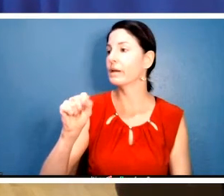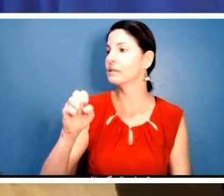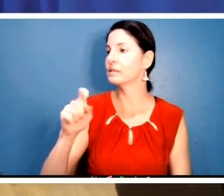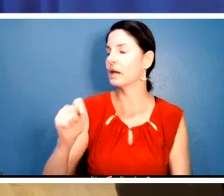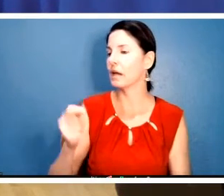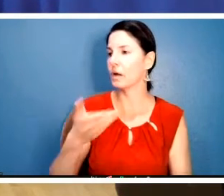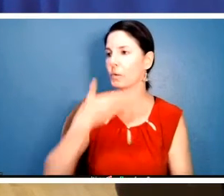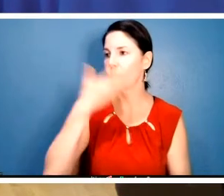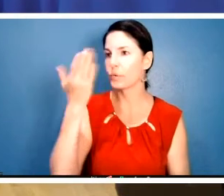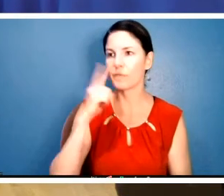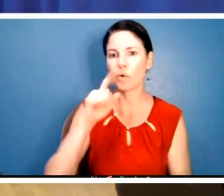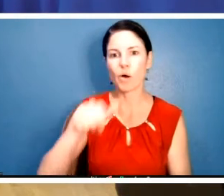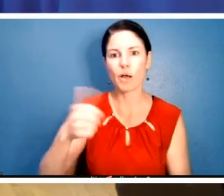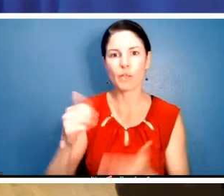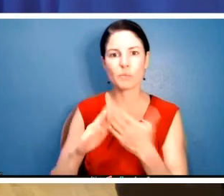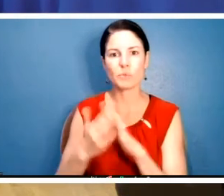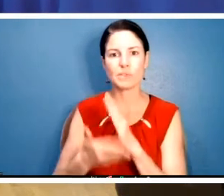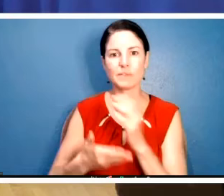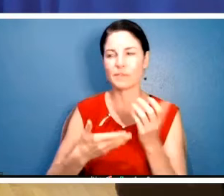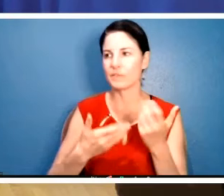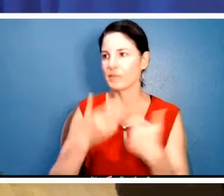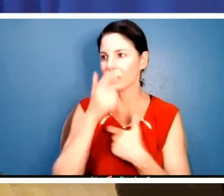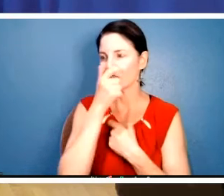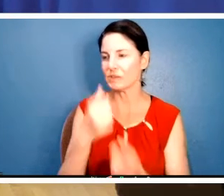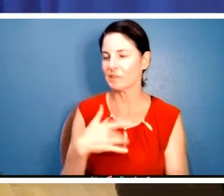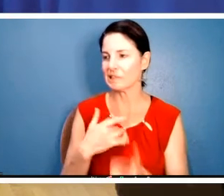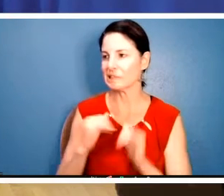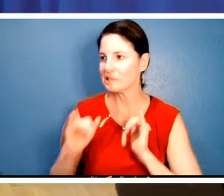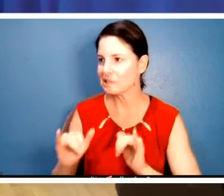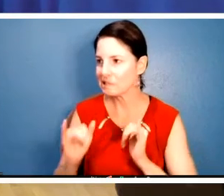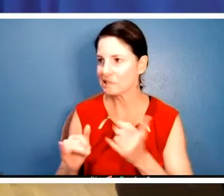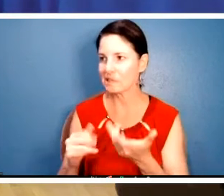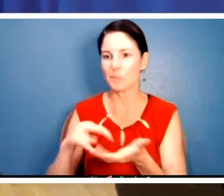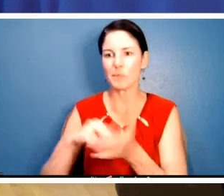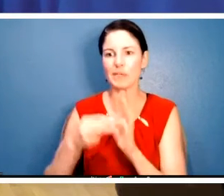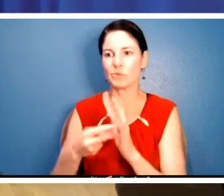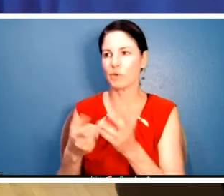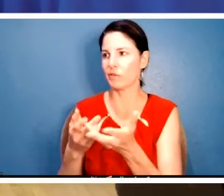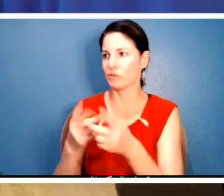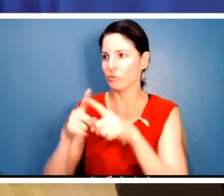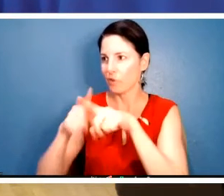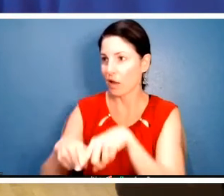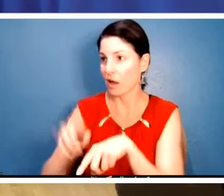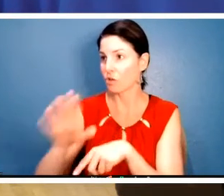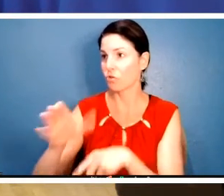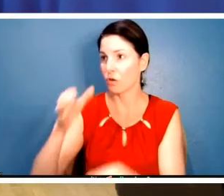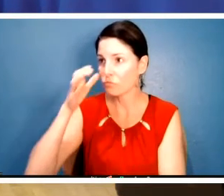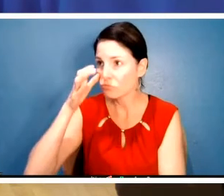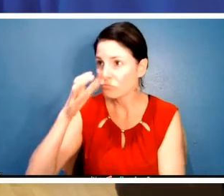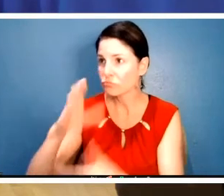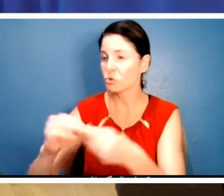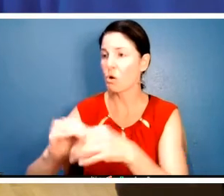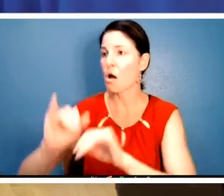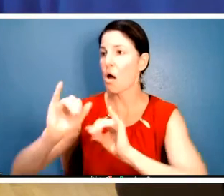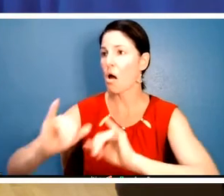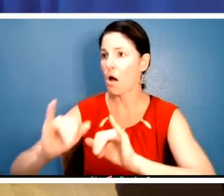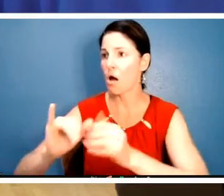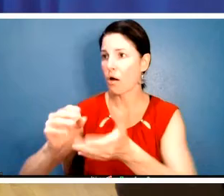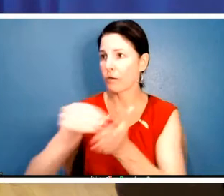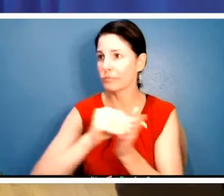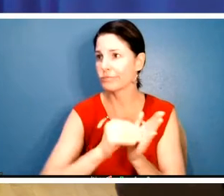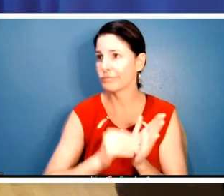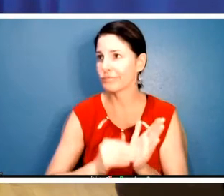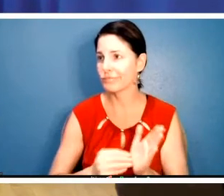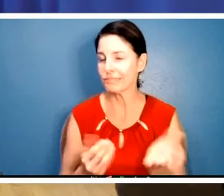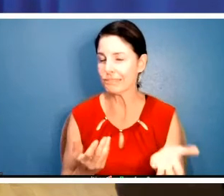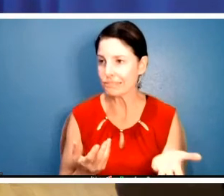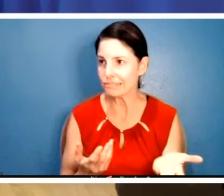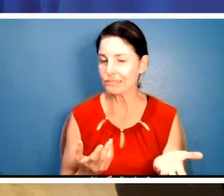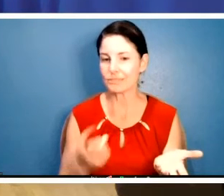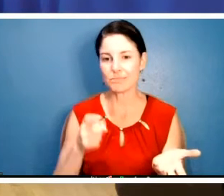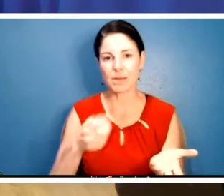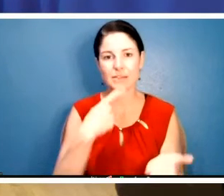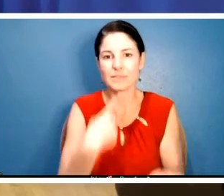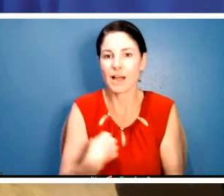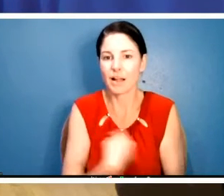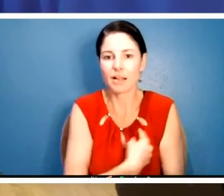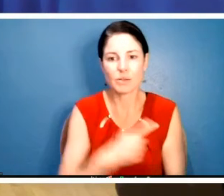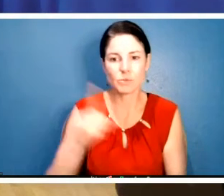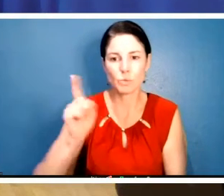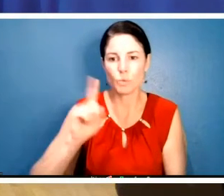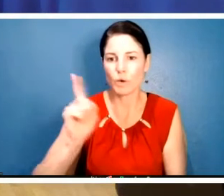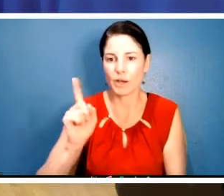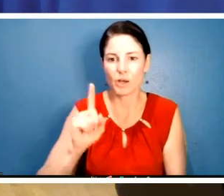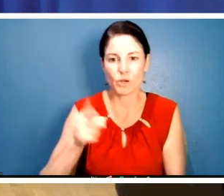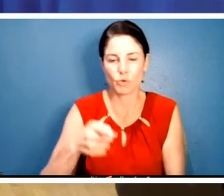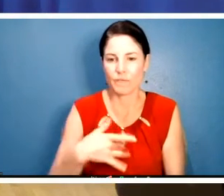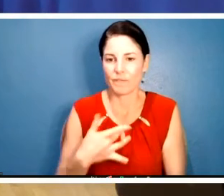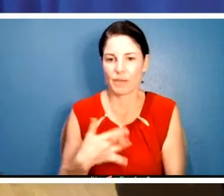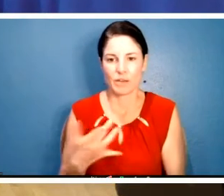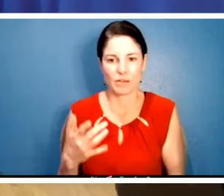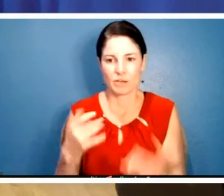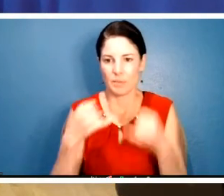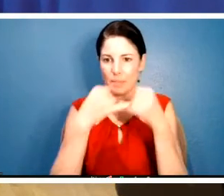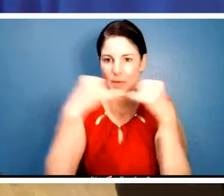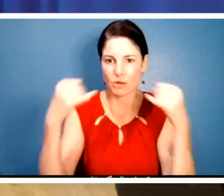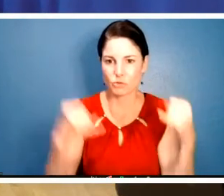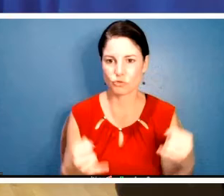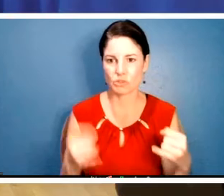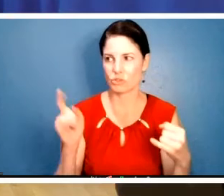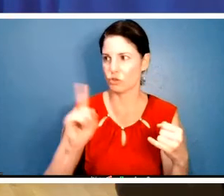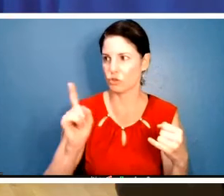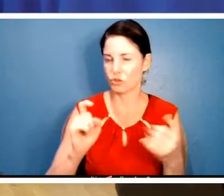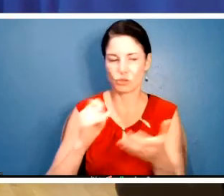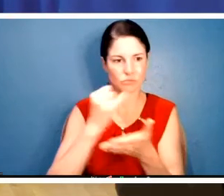I think we're still in a space where we have to rely more so on anecdotal contributions from from our constituents to tell us where you you think those boundaries are where those communities are are prominent.